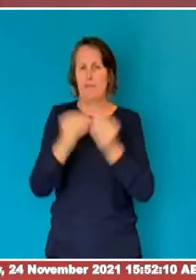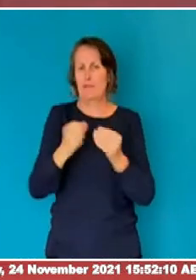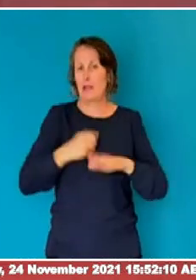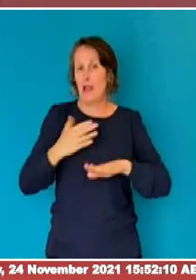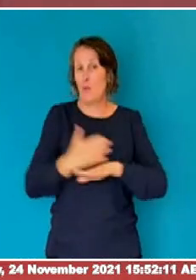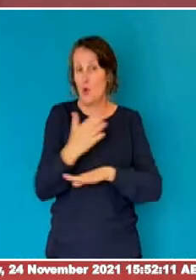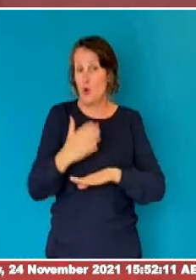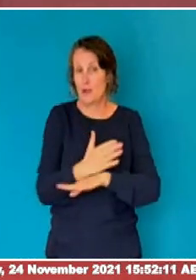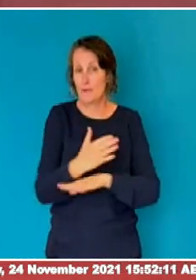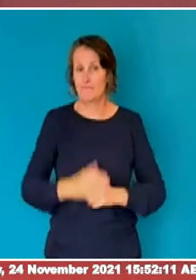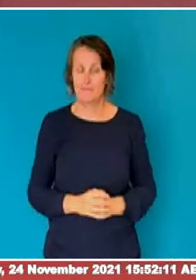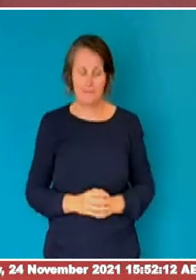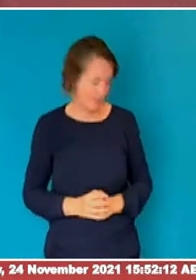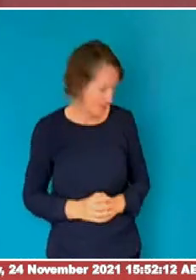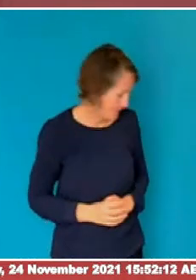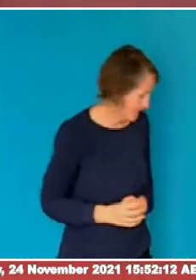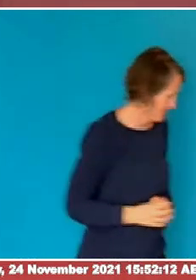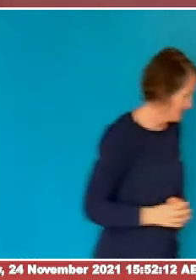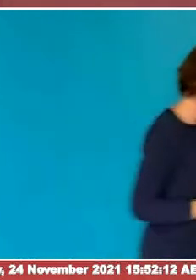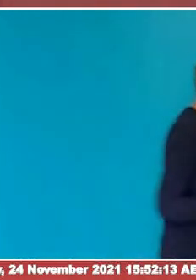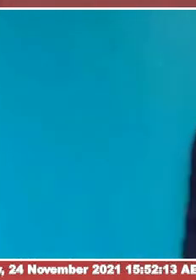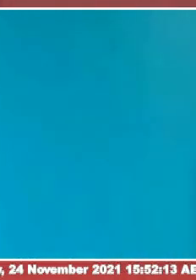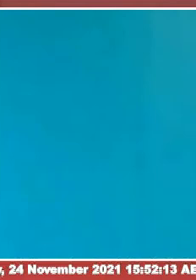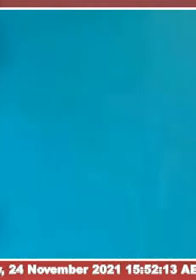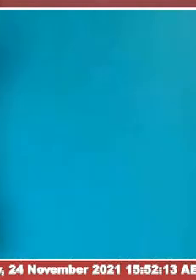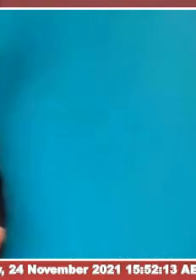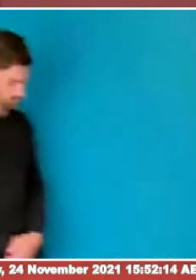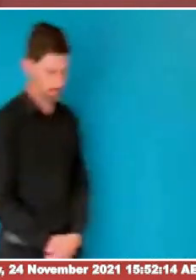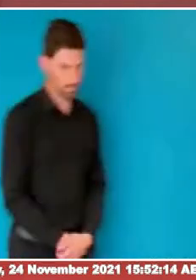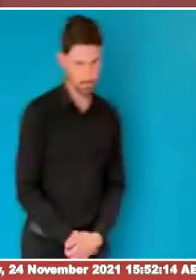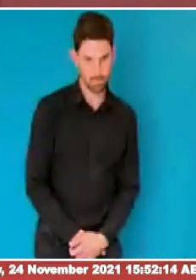I don't know if either of you have been following the evidence of the Royal